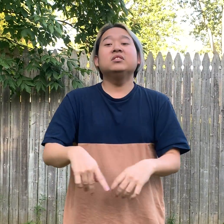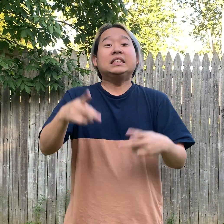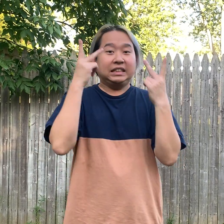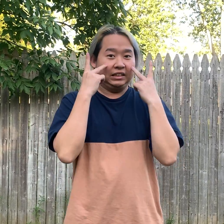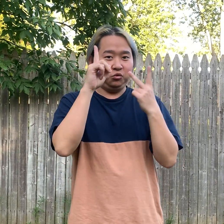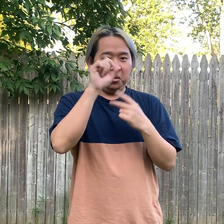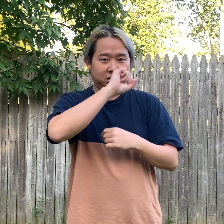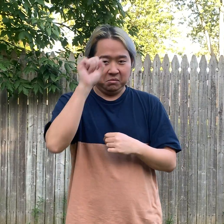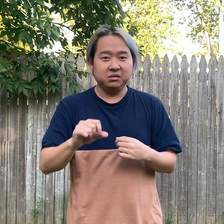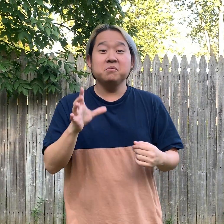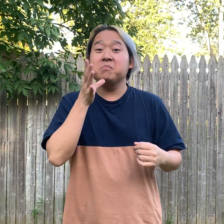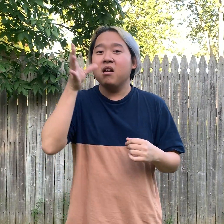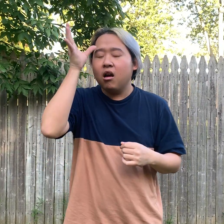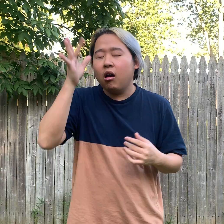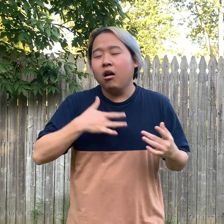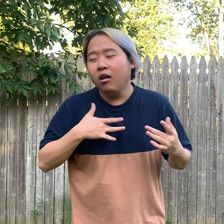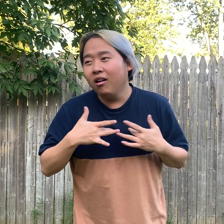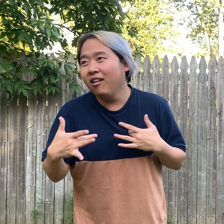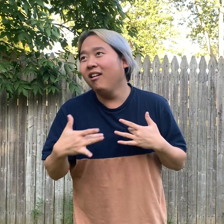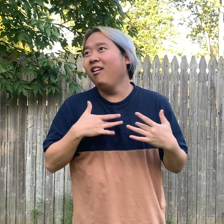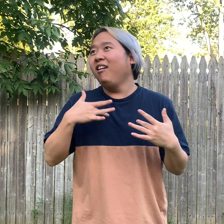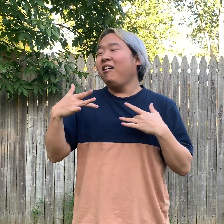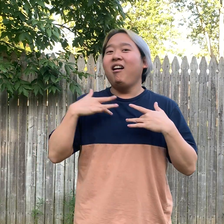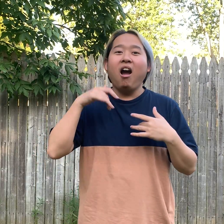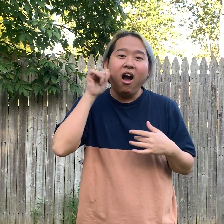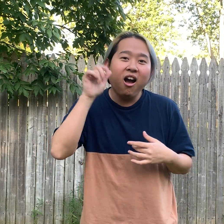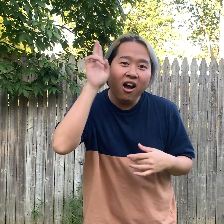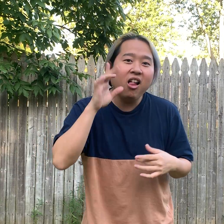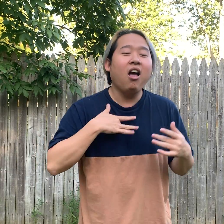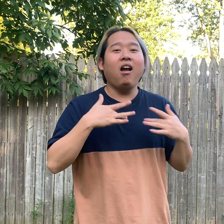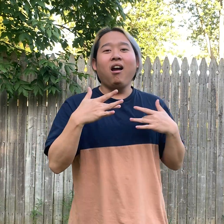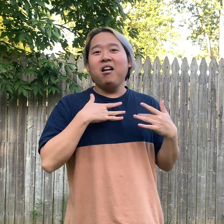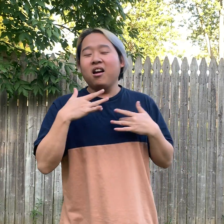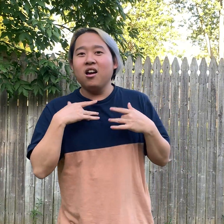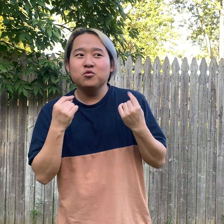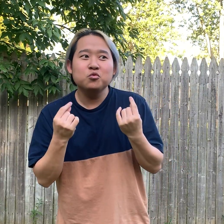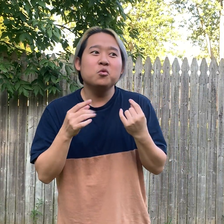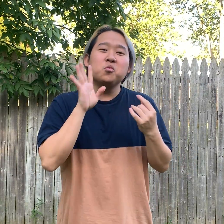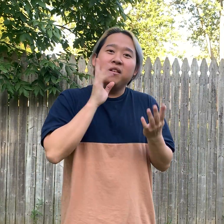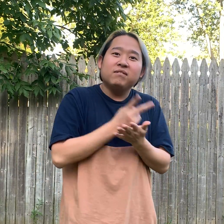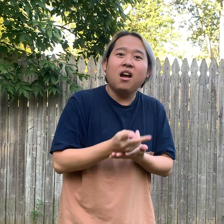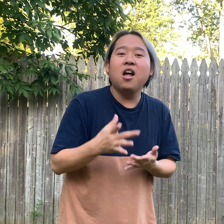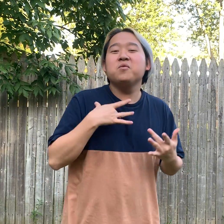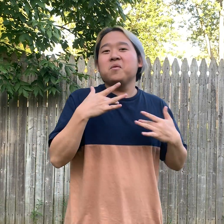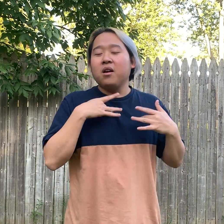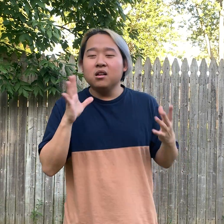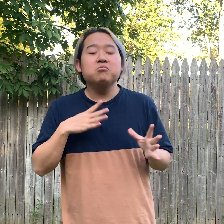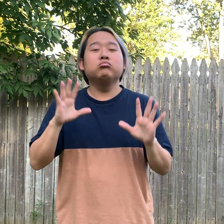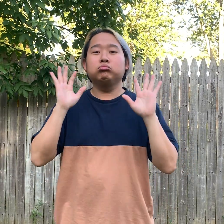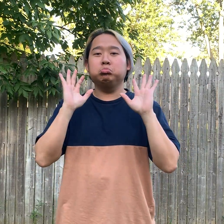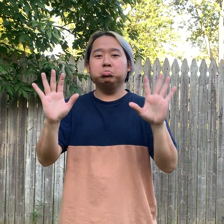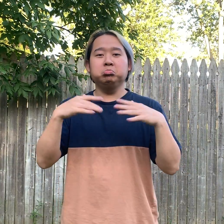My parents, aunt and uncle were VERY concerned that I would fail.